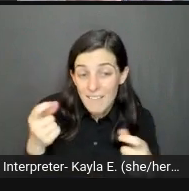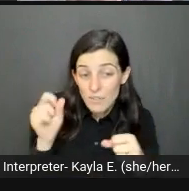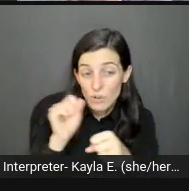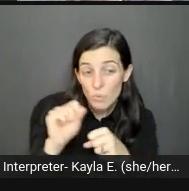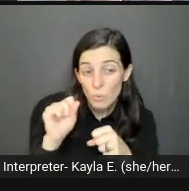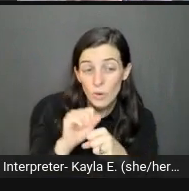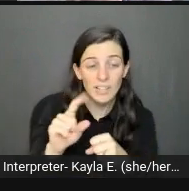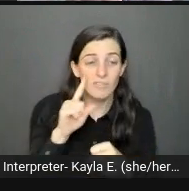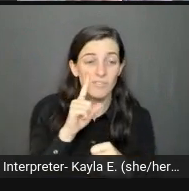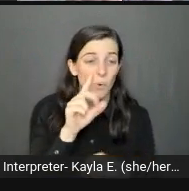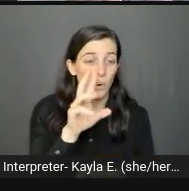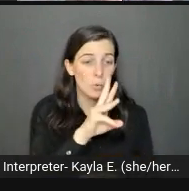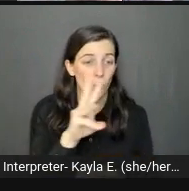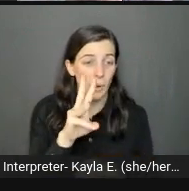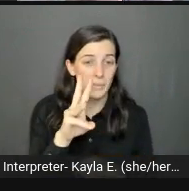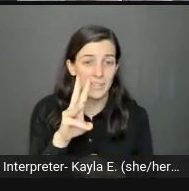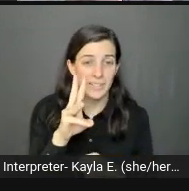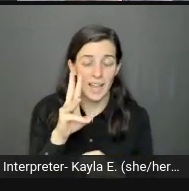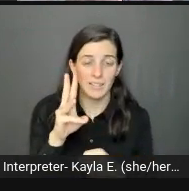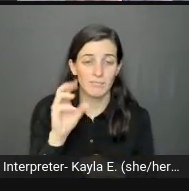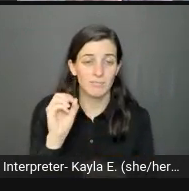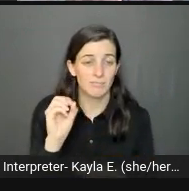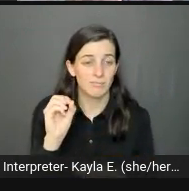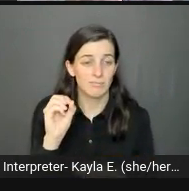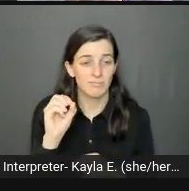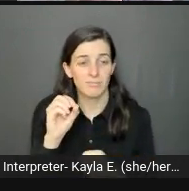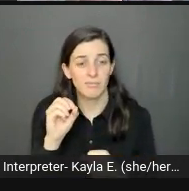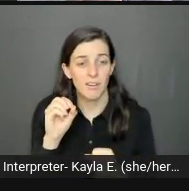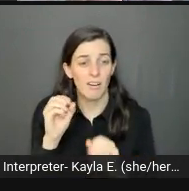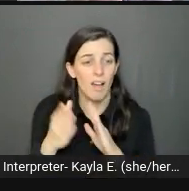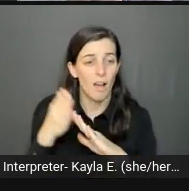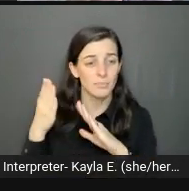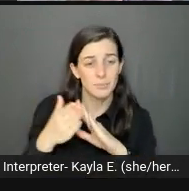and I assume most of the developers did, then you know